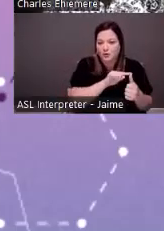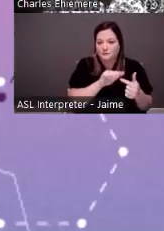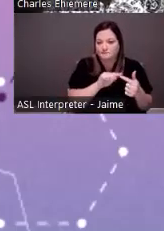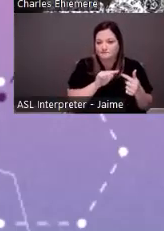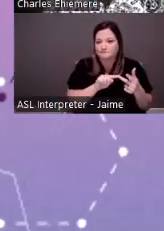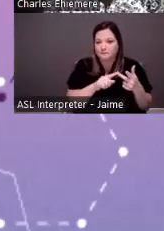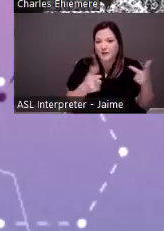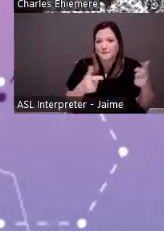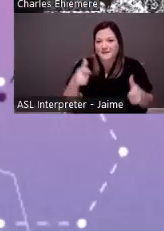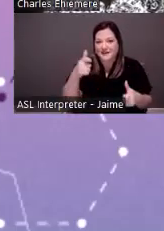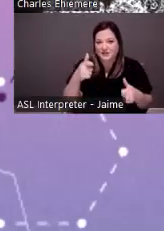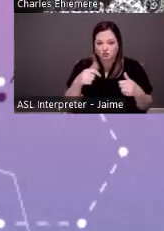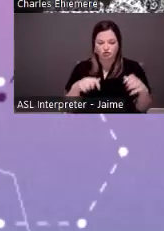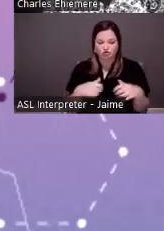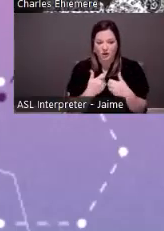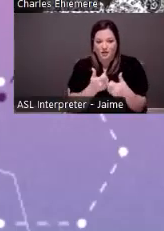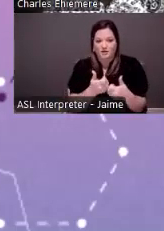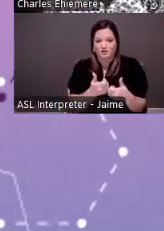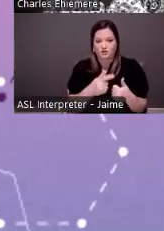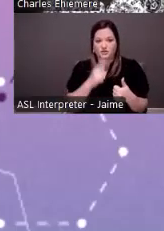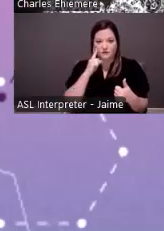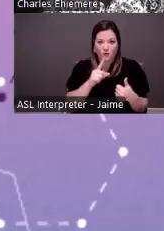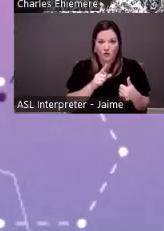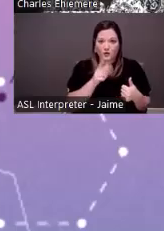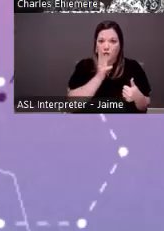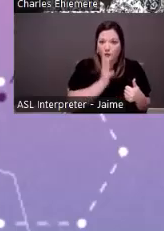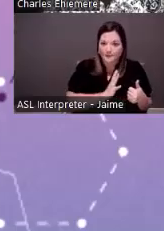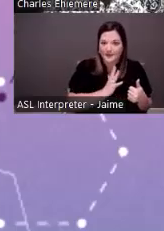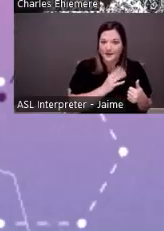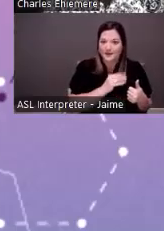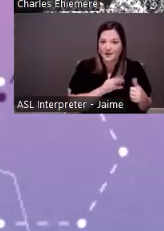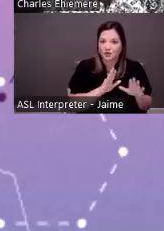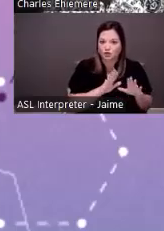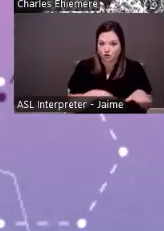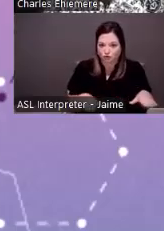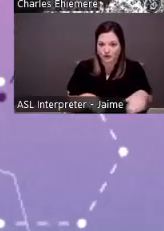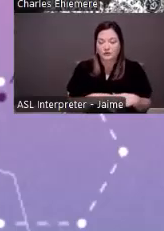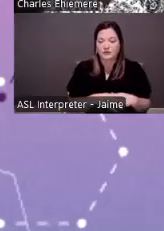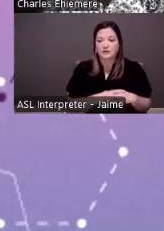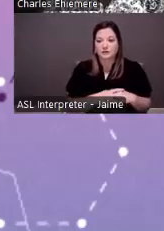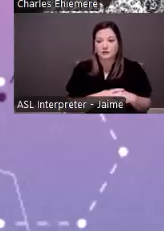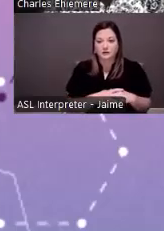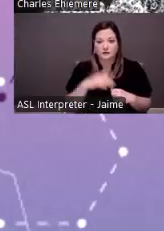predispose women and children to dying of preventable diseases.